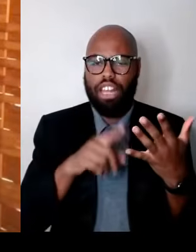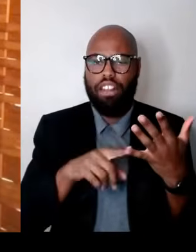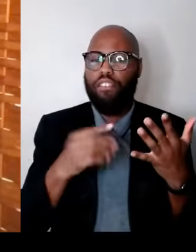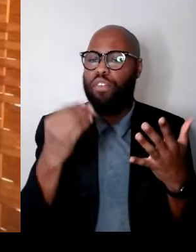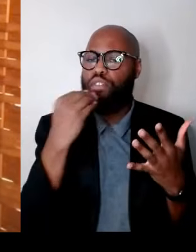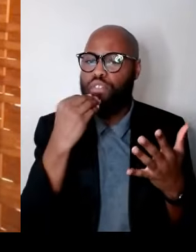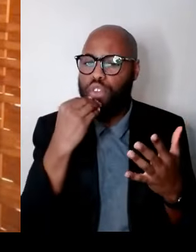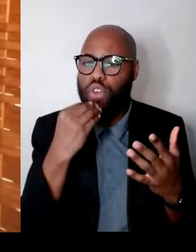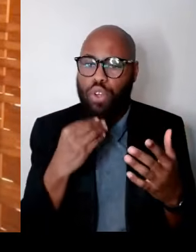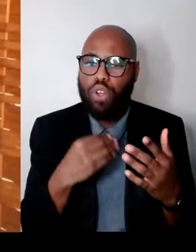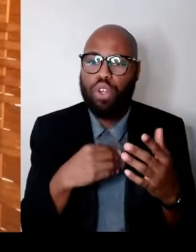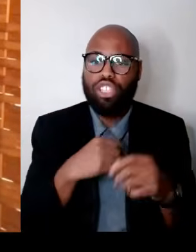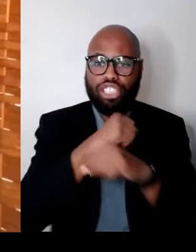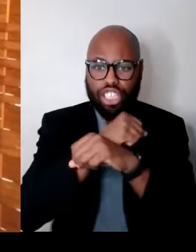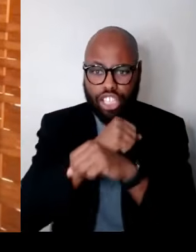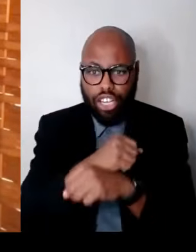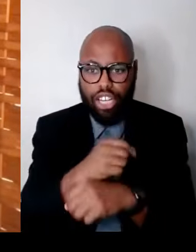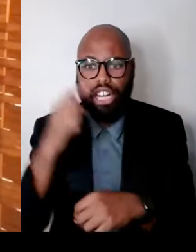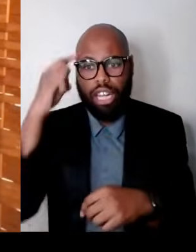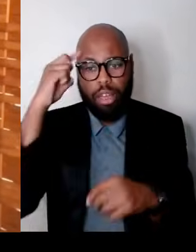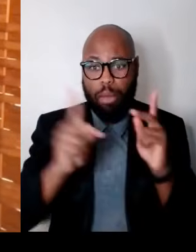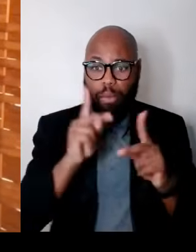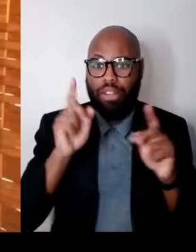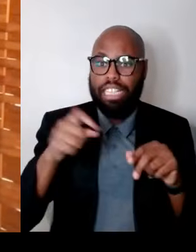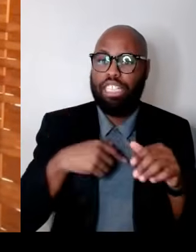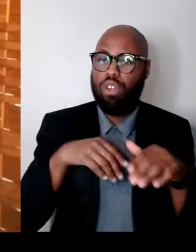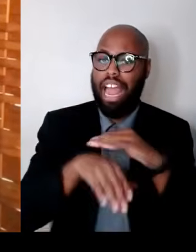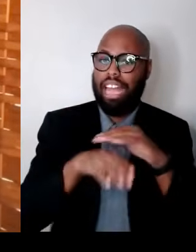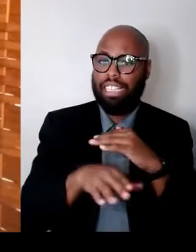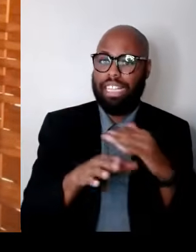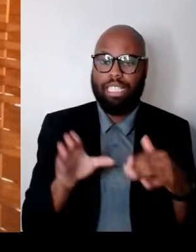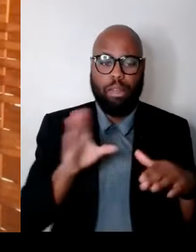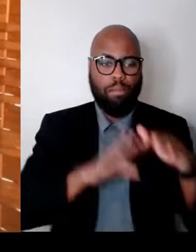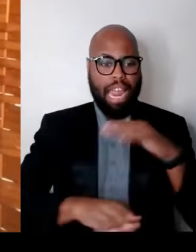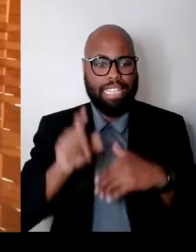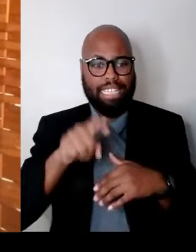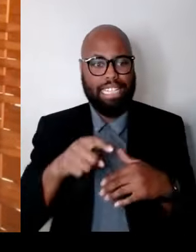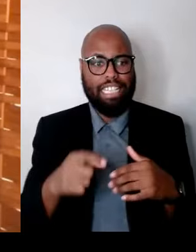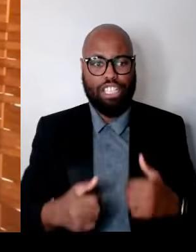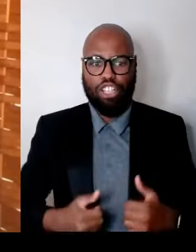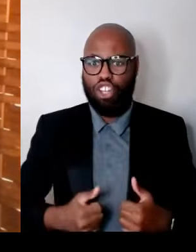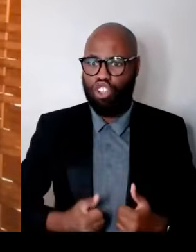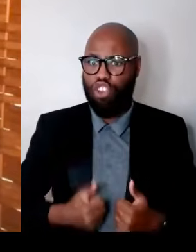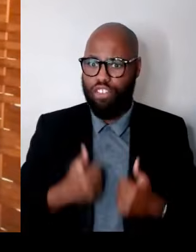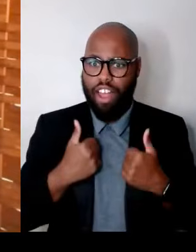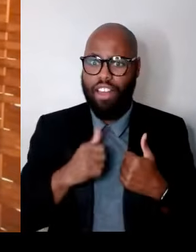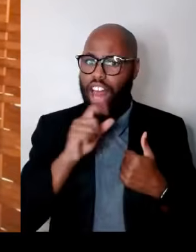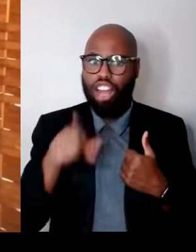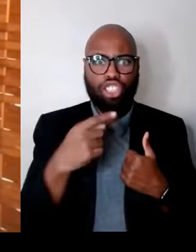where folks need to access their basic needs of survival, not just within the US, but also internationally.